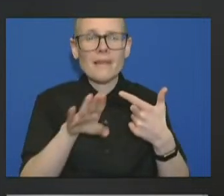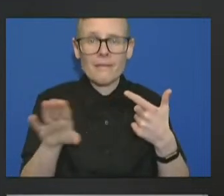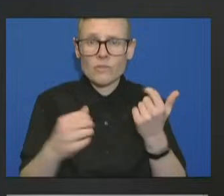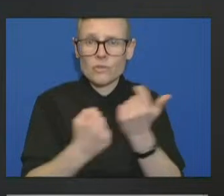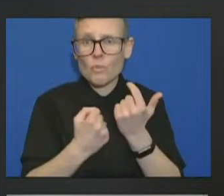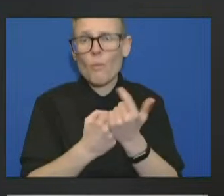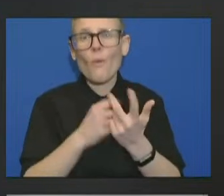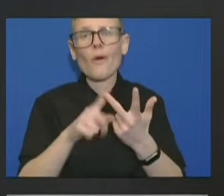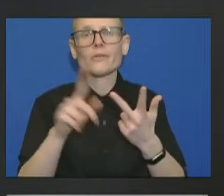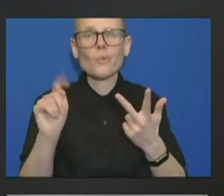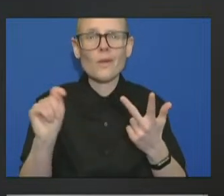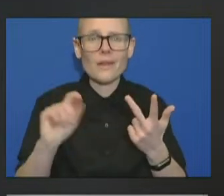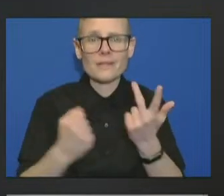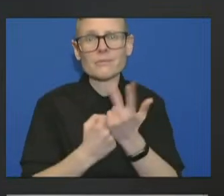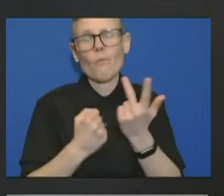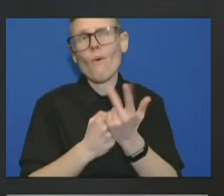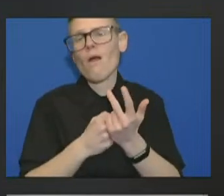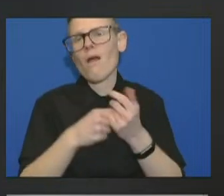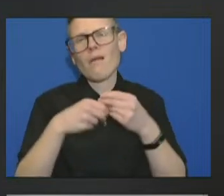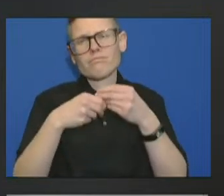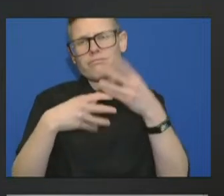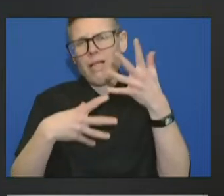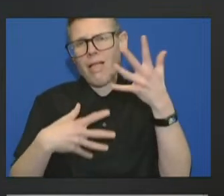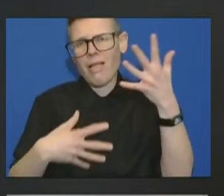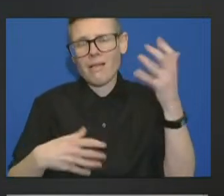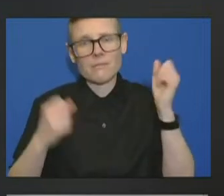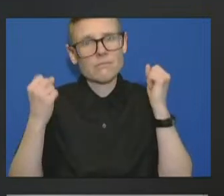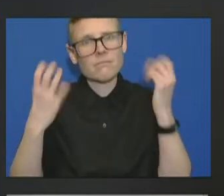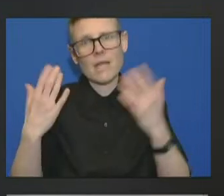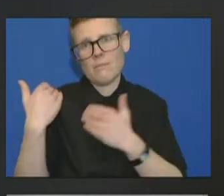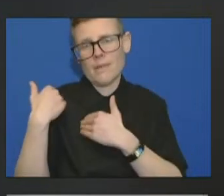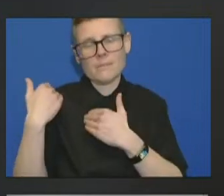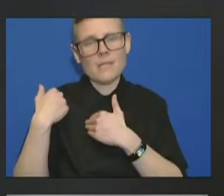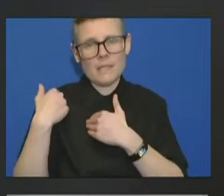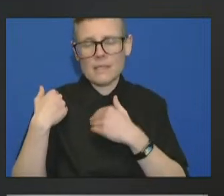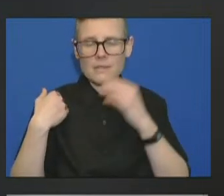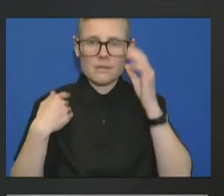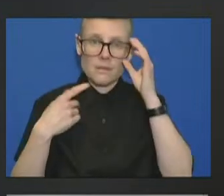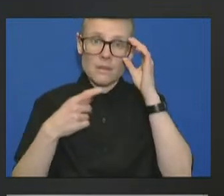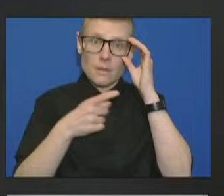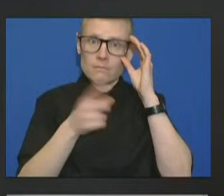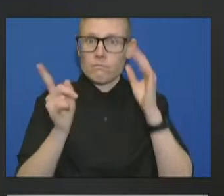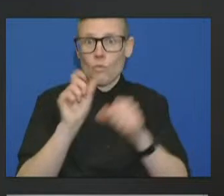everything from academic supports to behavioral supports